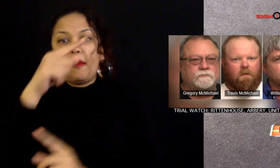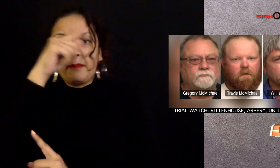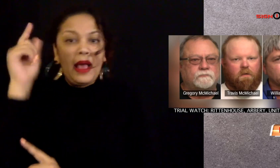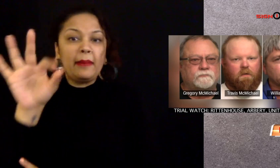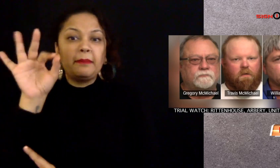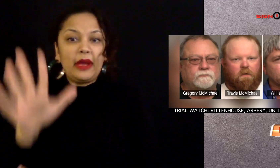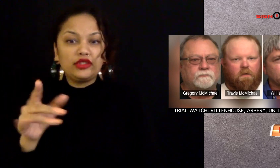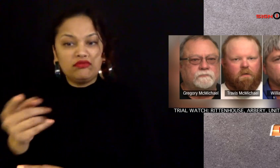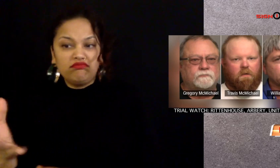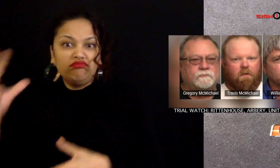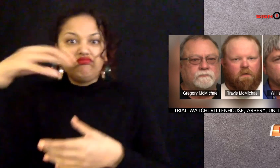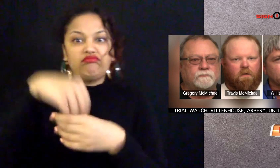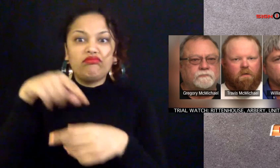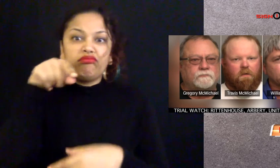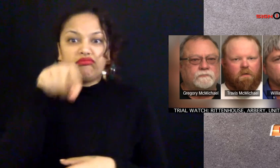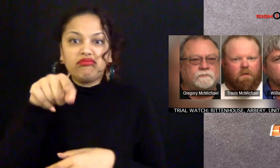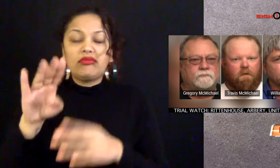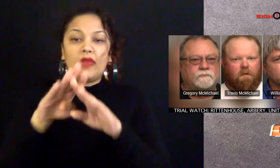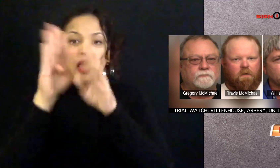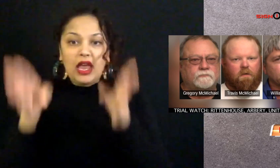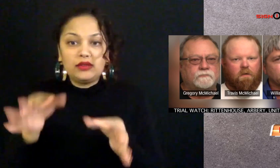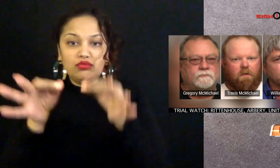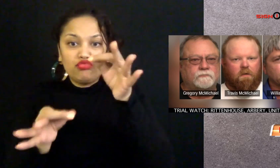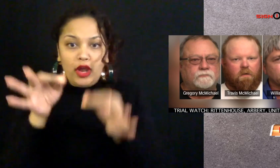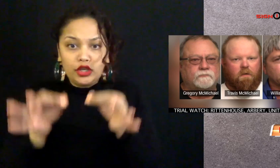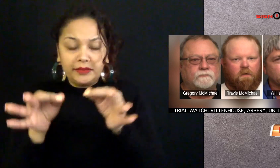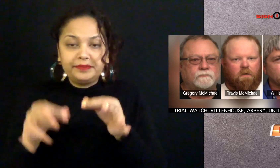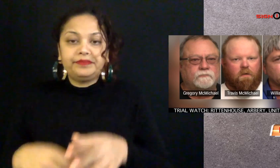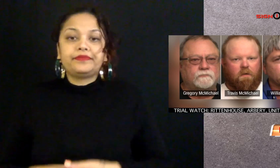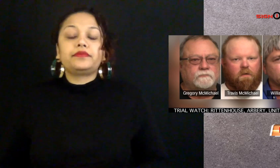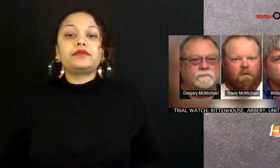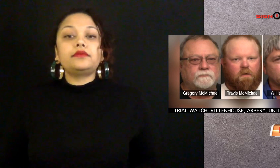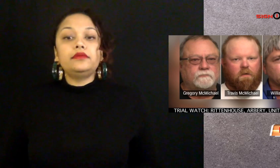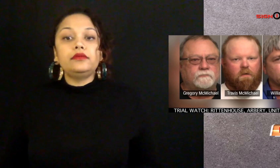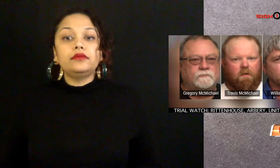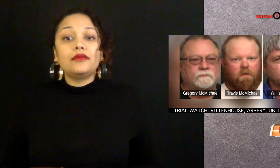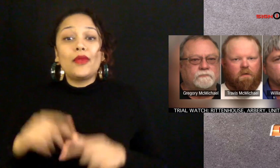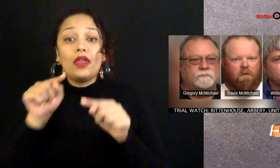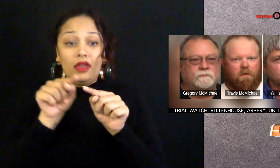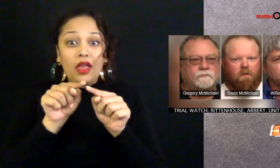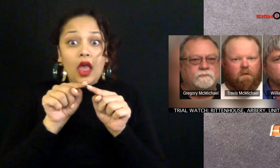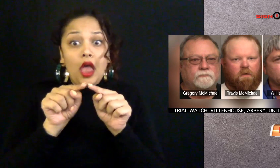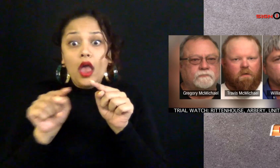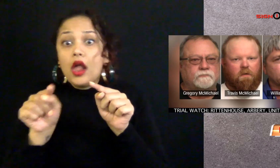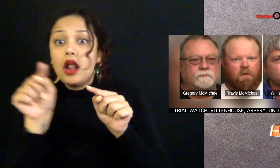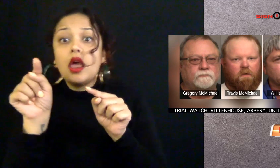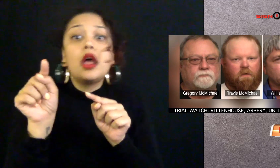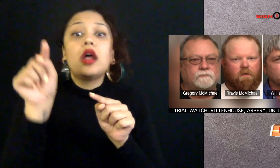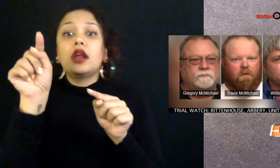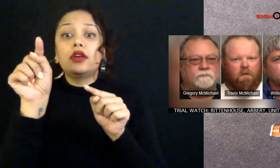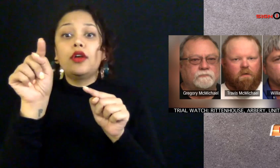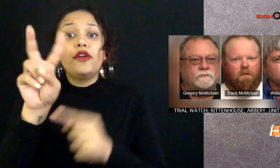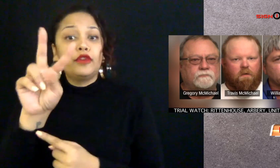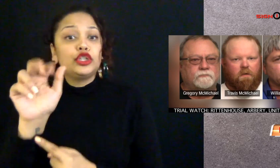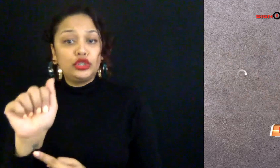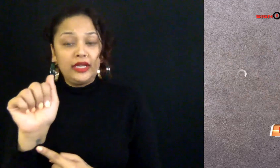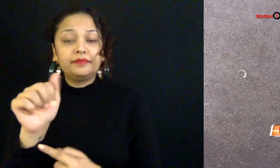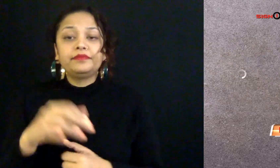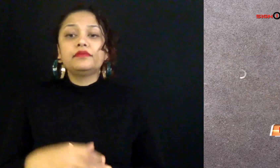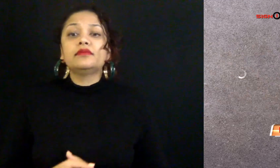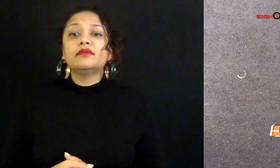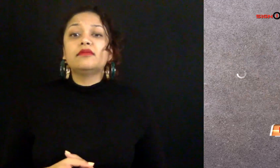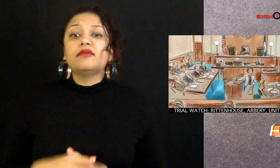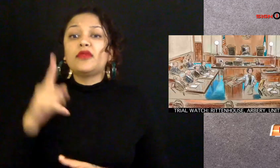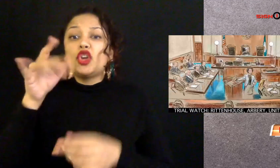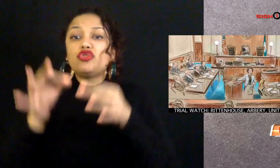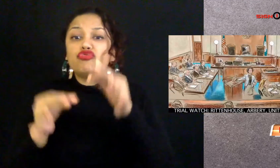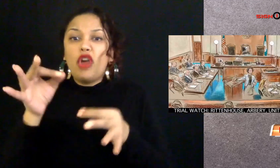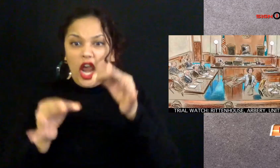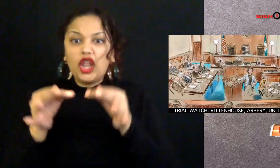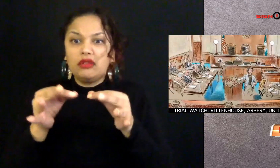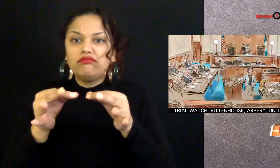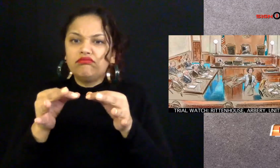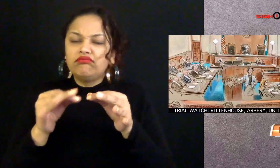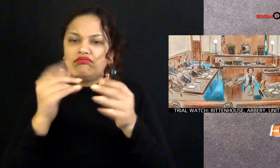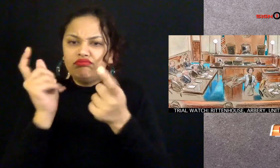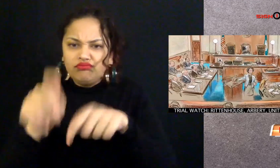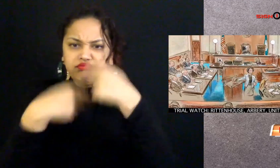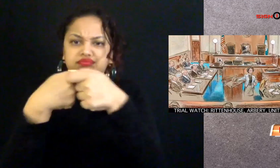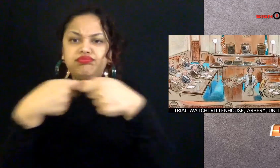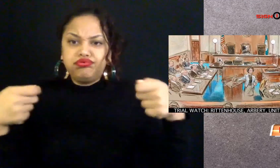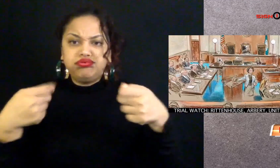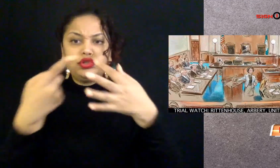said they did not want to see any more black pastors in the courtroom